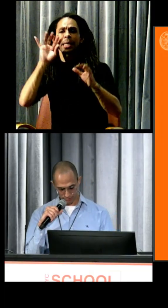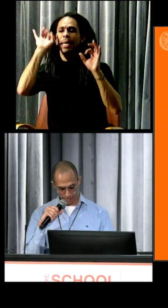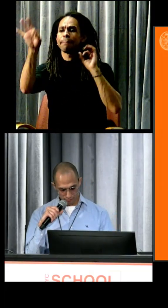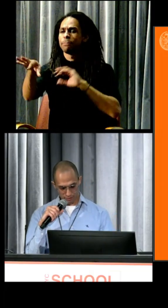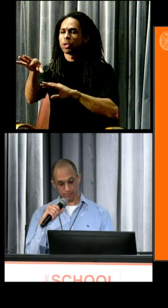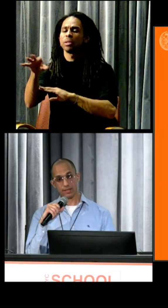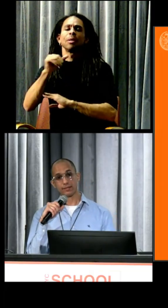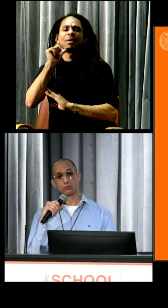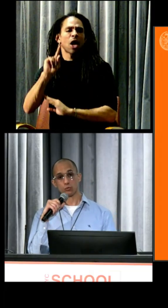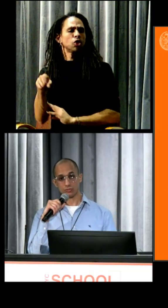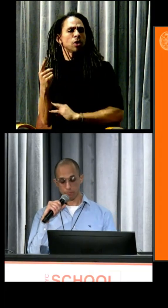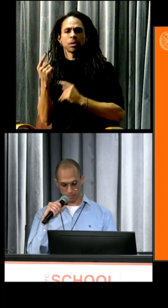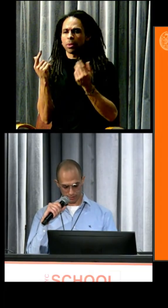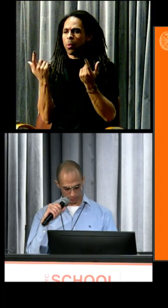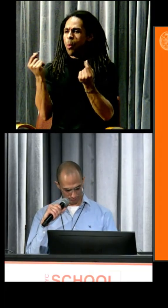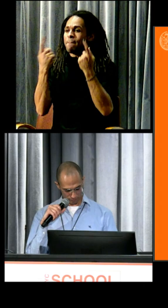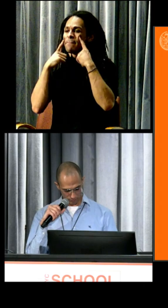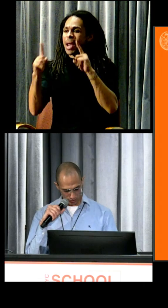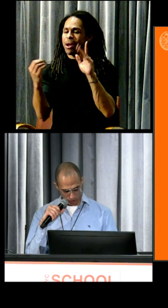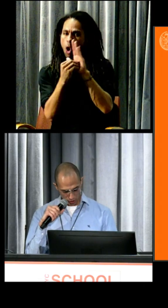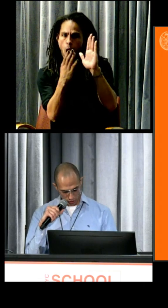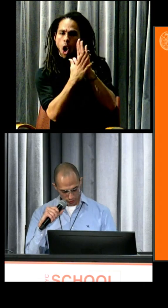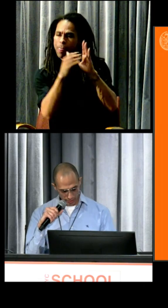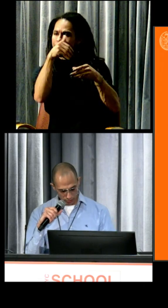Hey. My name is Ben. He, him pronouns.